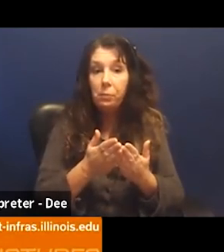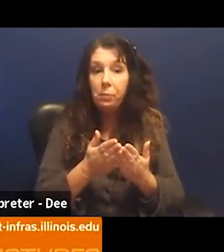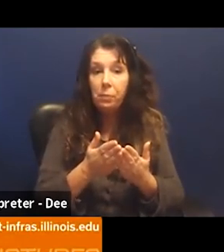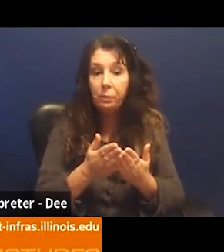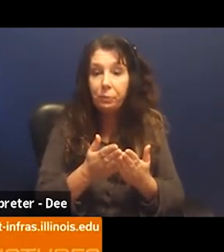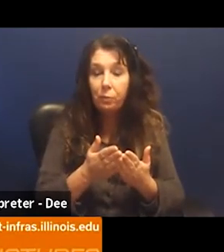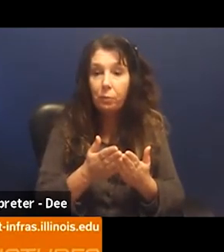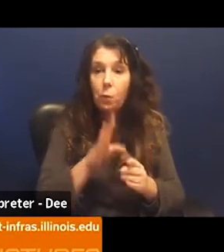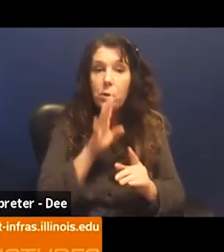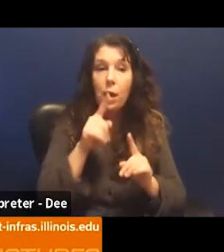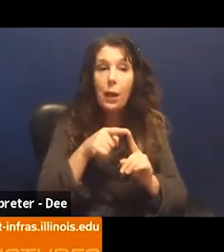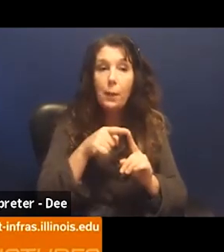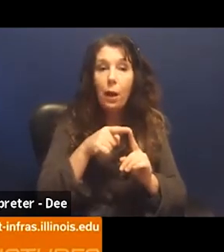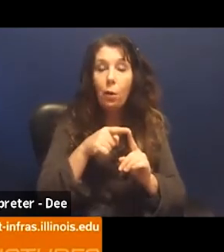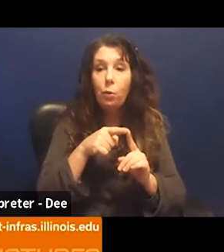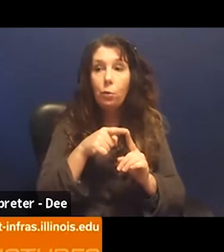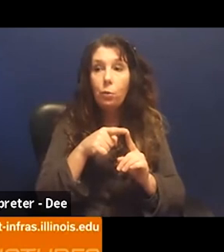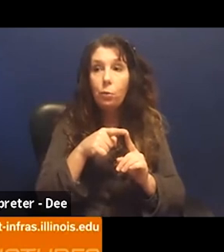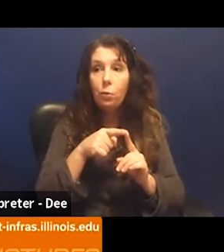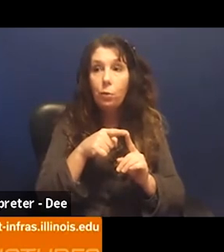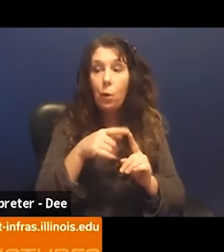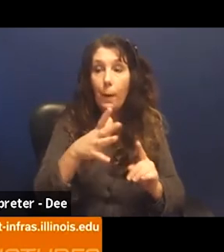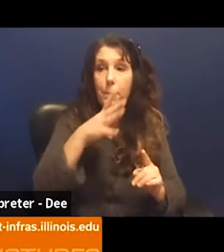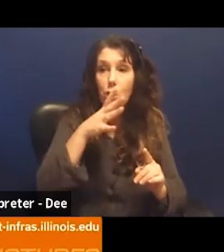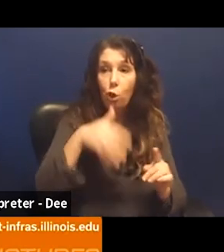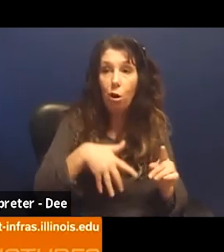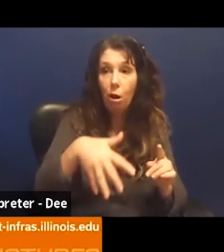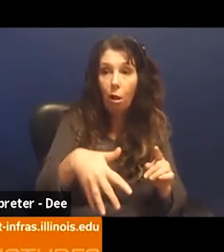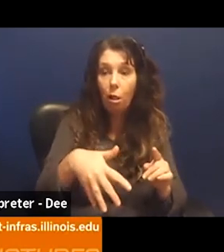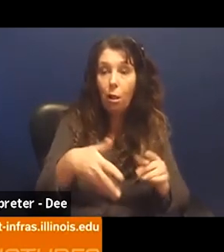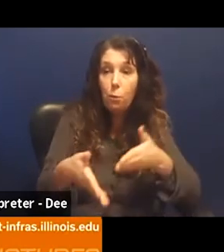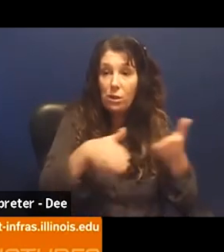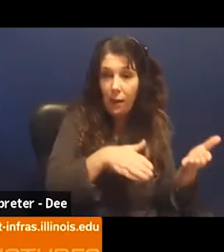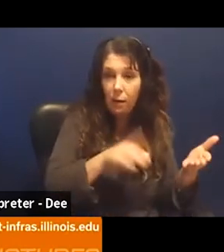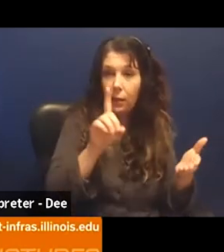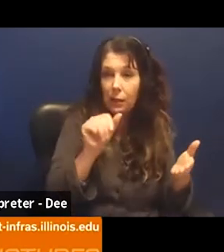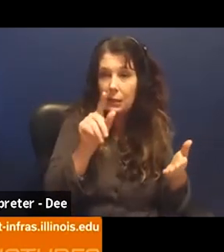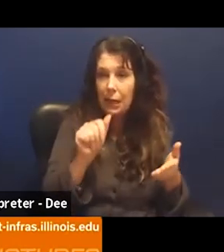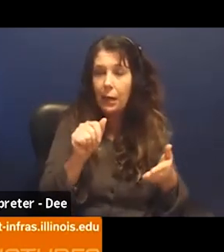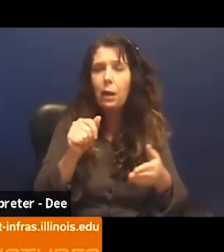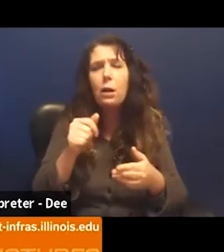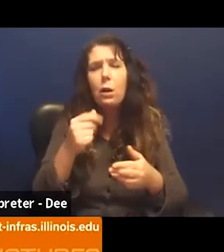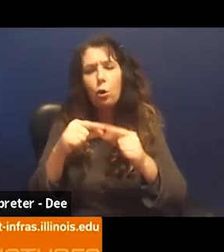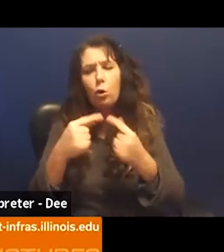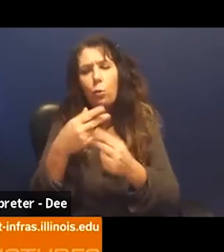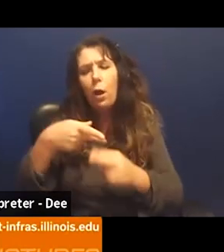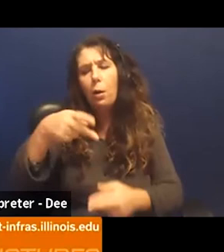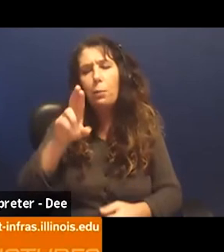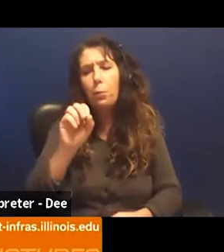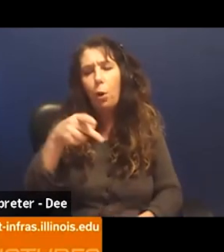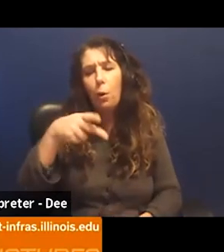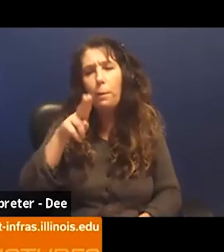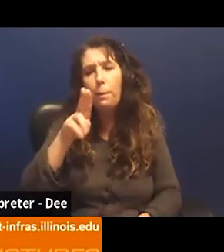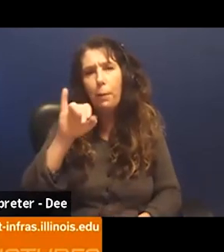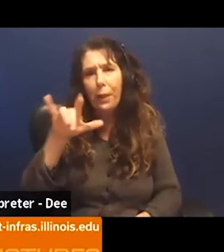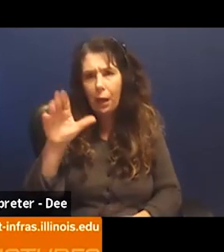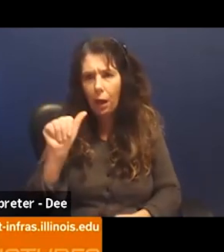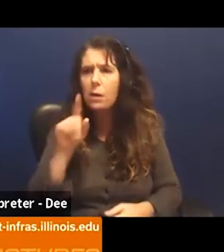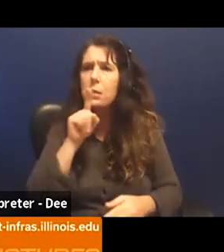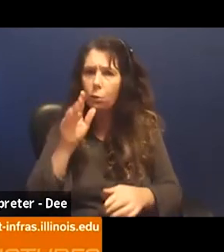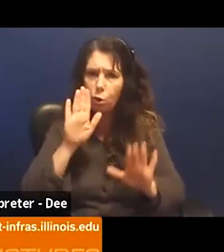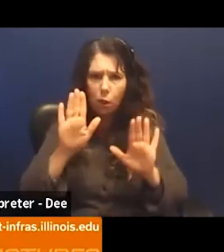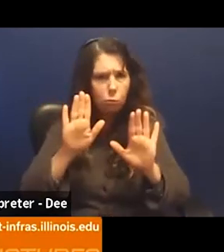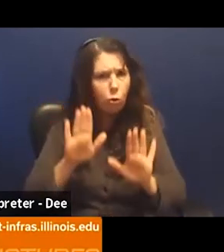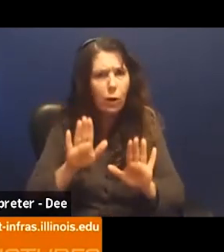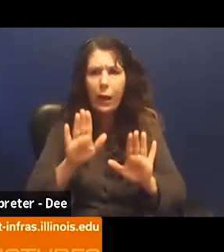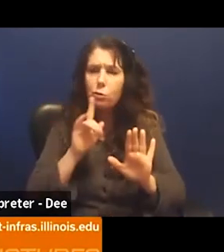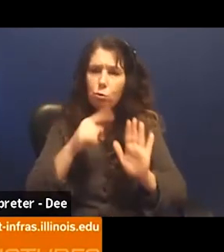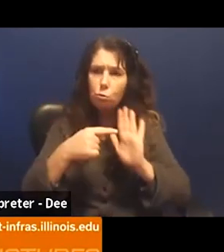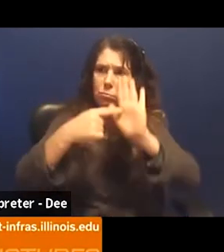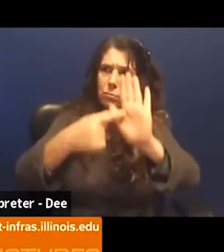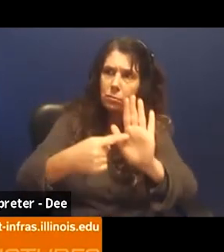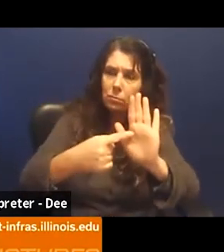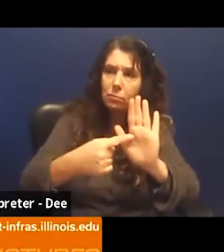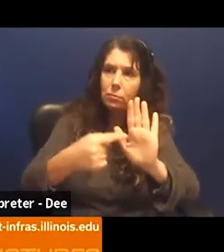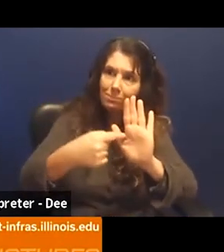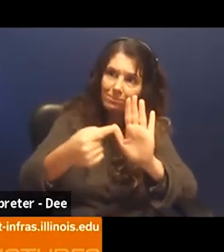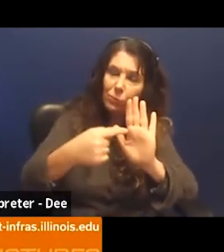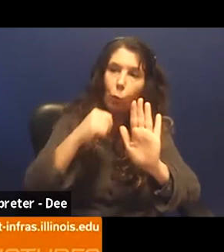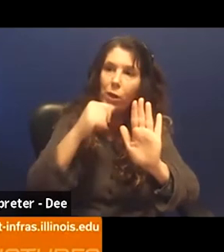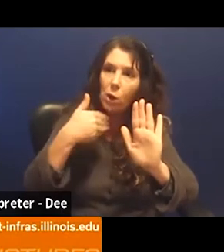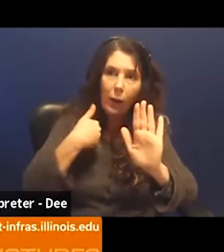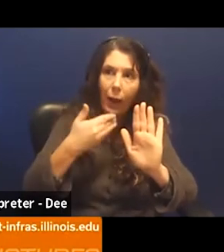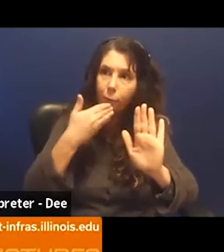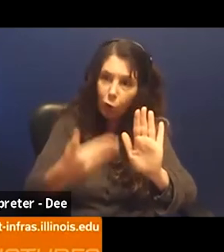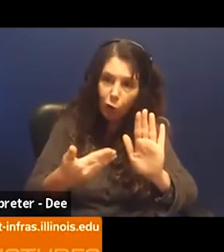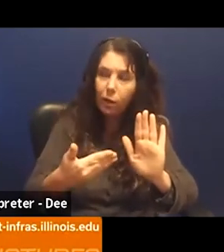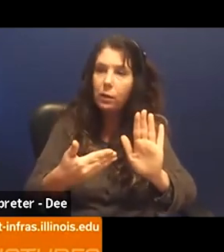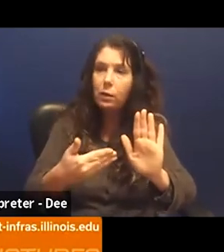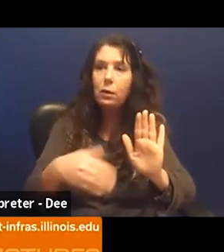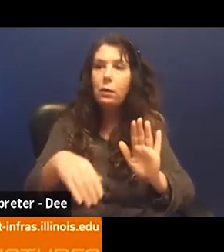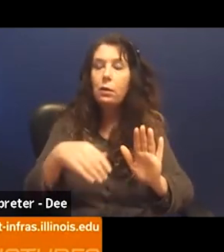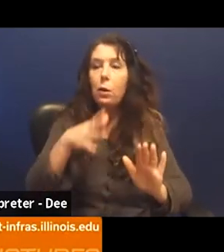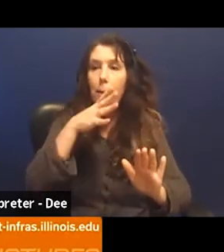we talked about maternal mortality data and how, like pro publica did. I think really good reporting on a shedding light again bringing visibility to this idea that we do not have robust maternal mortality data and there's like these huge disparities,